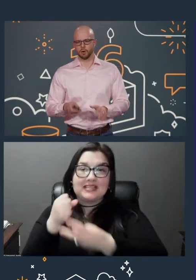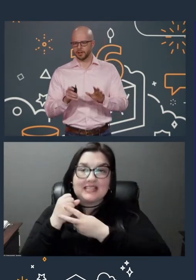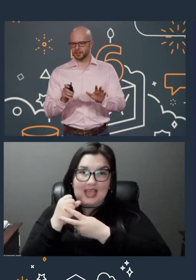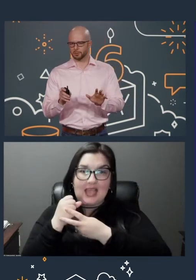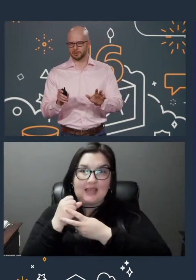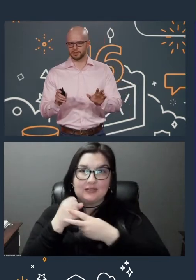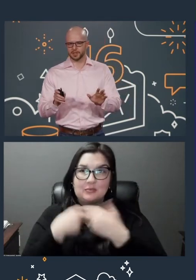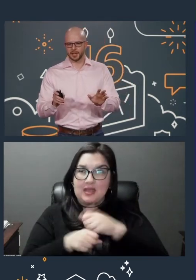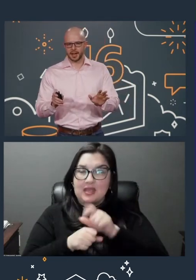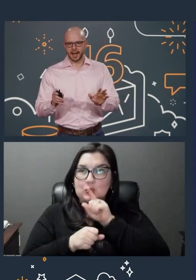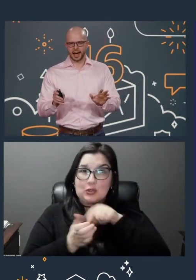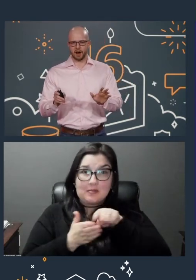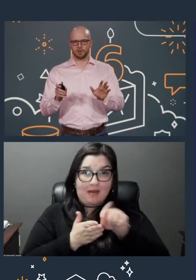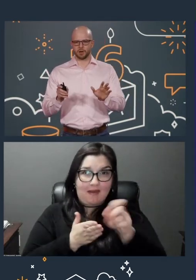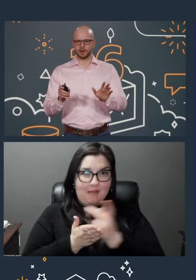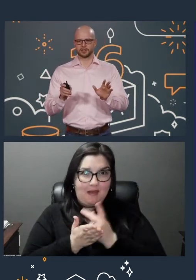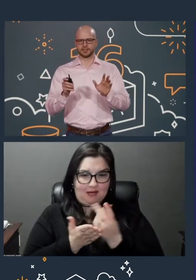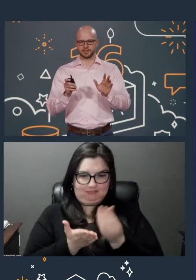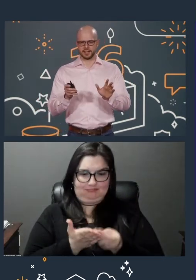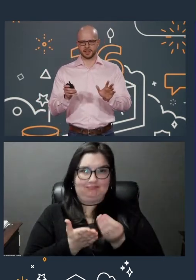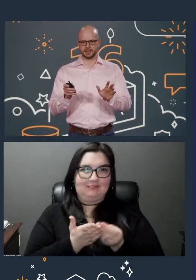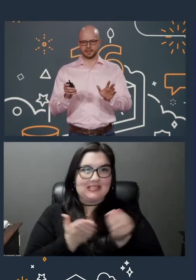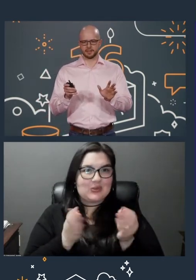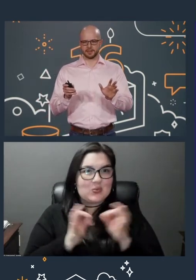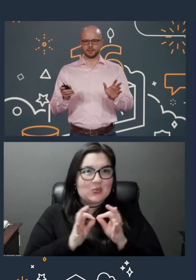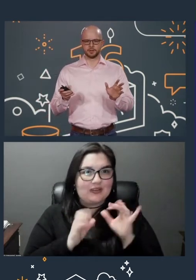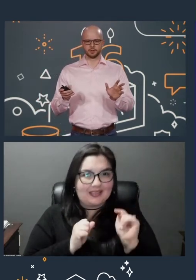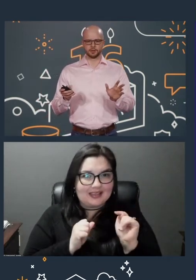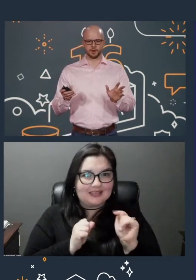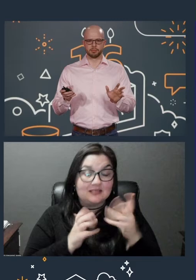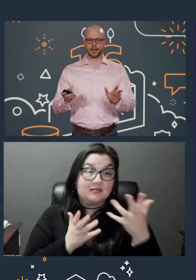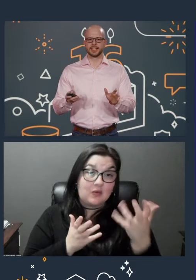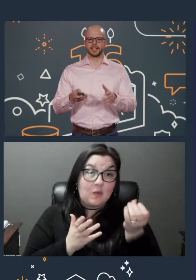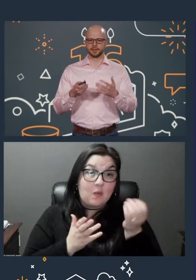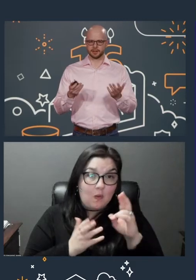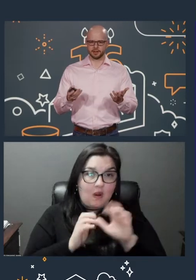or in other words, how long does it take to break even